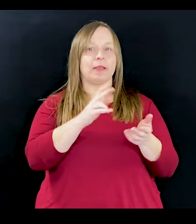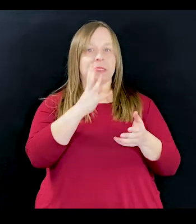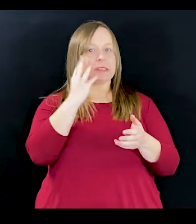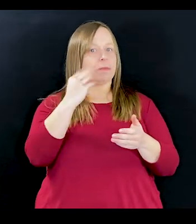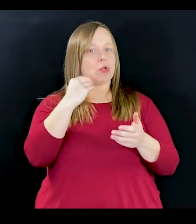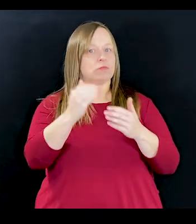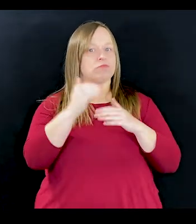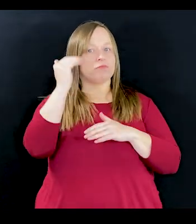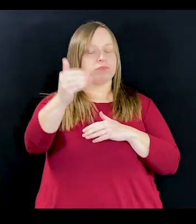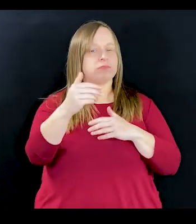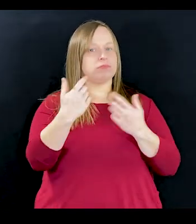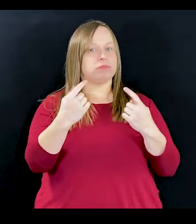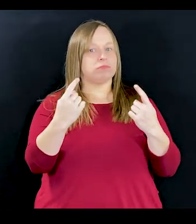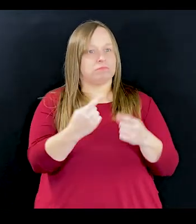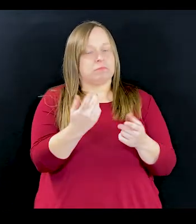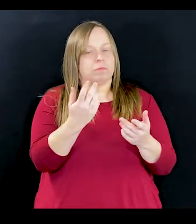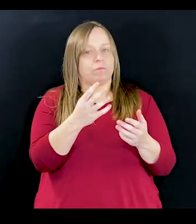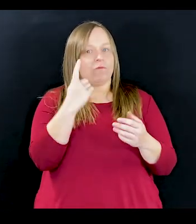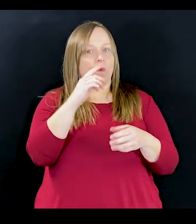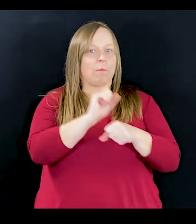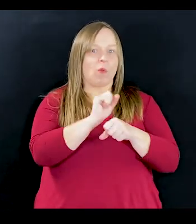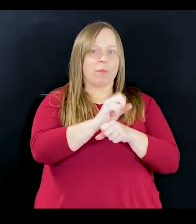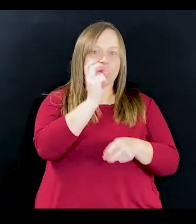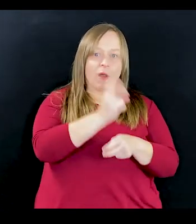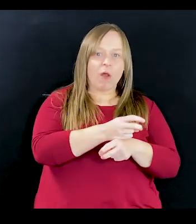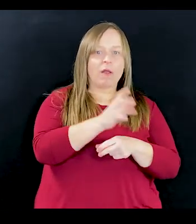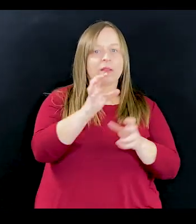they experienced a substantial impediment to employment and that the